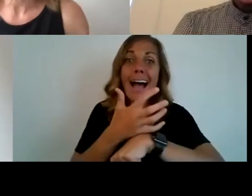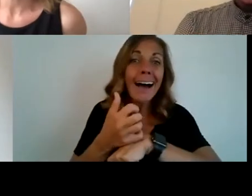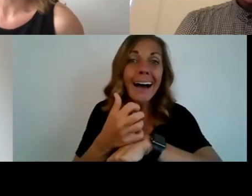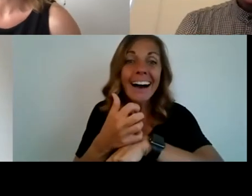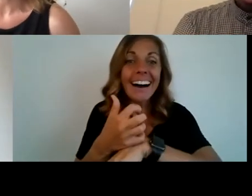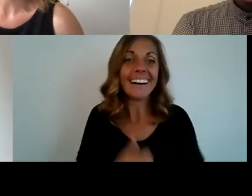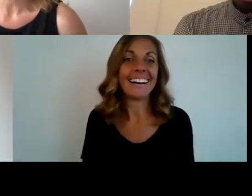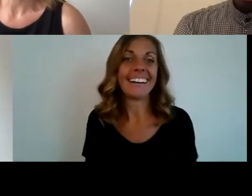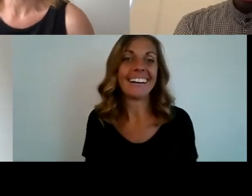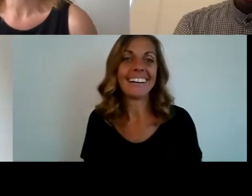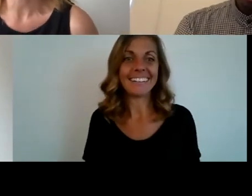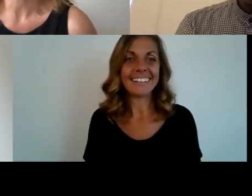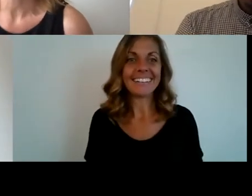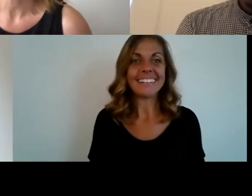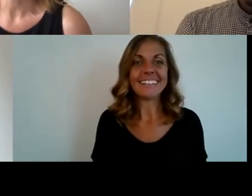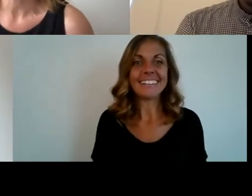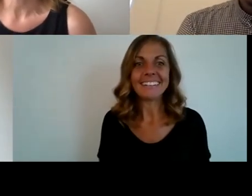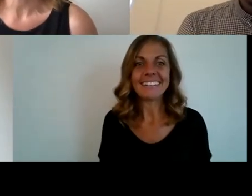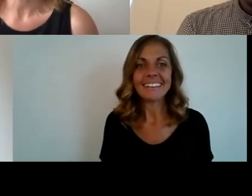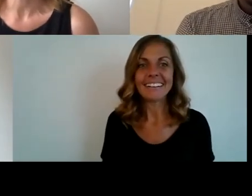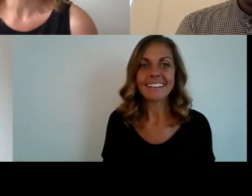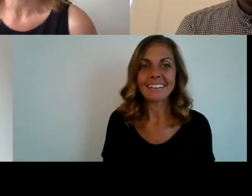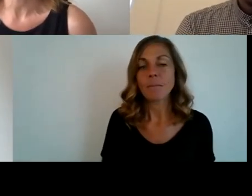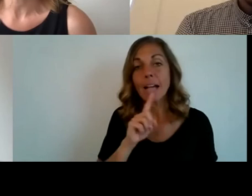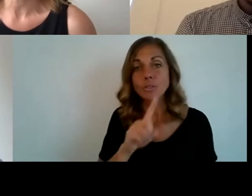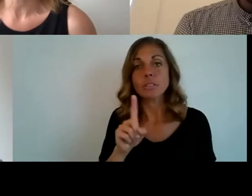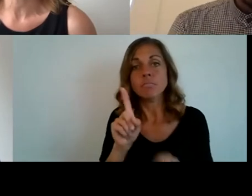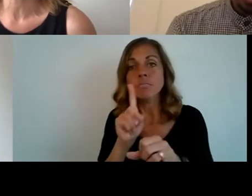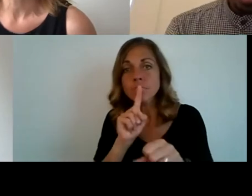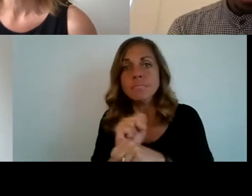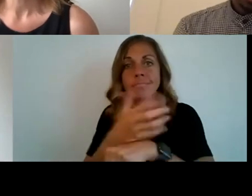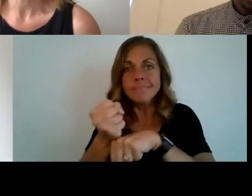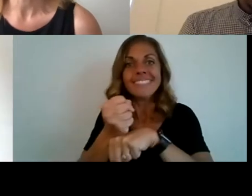to do is just, well, we're actually out of time. But I'm going to extent our time a bit